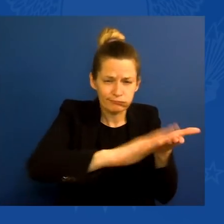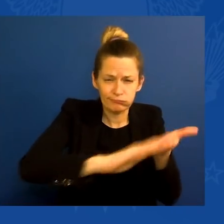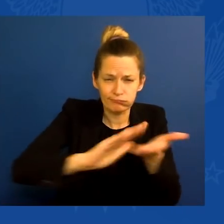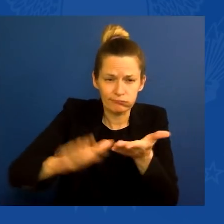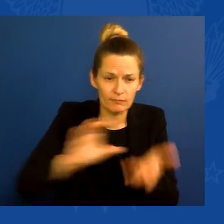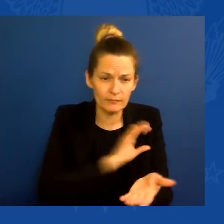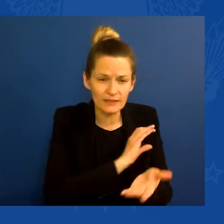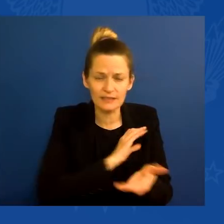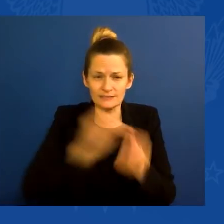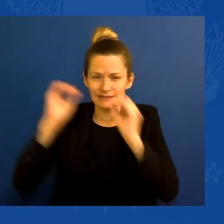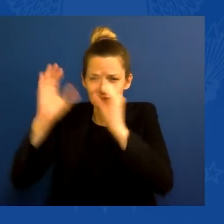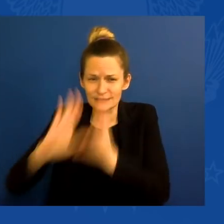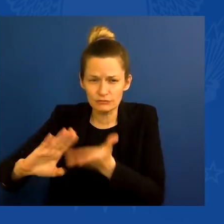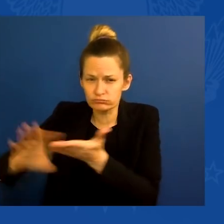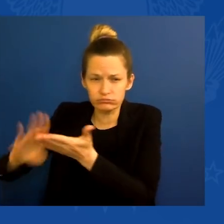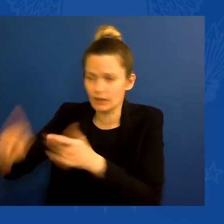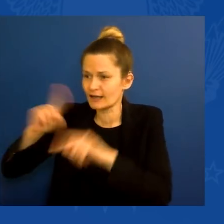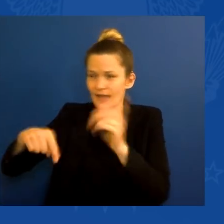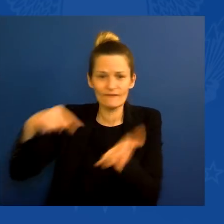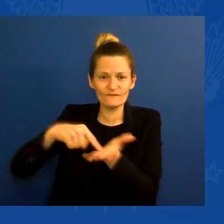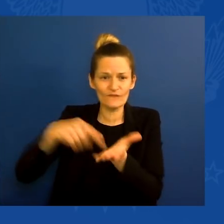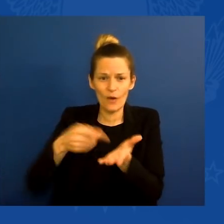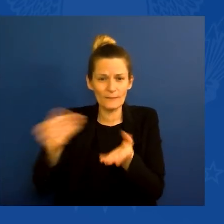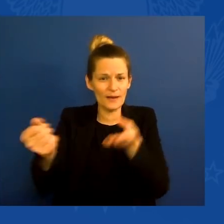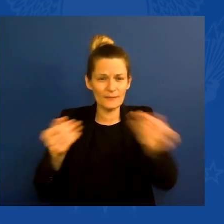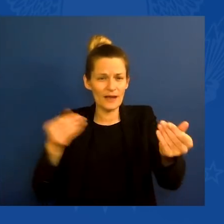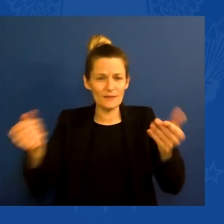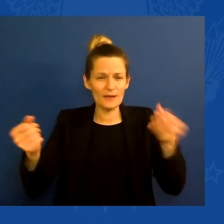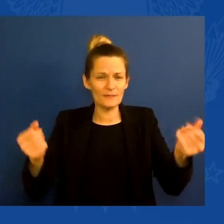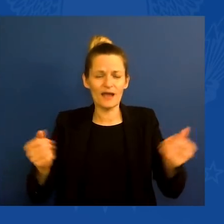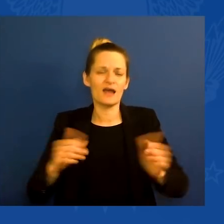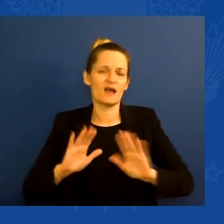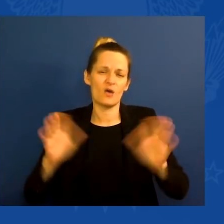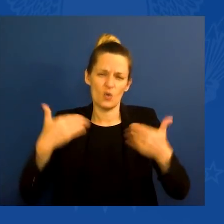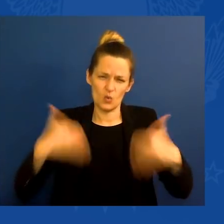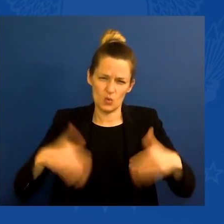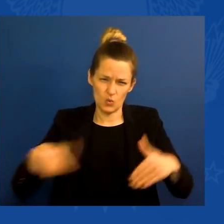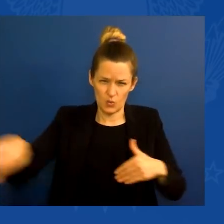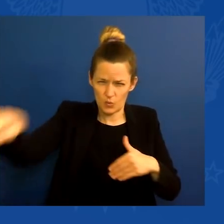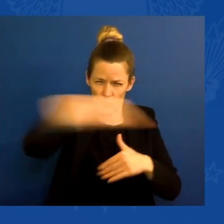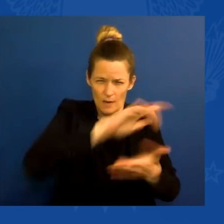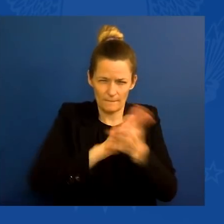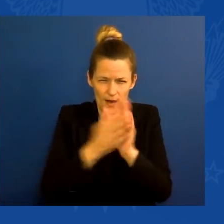They were under tremendous strain. So, we made sure we passed a thing